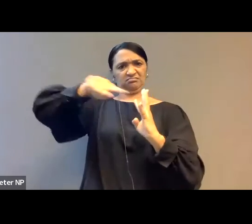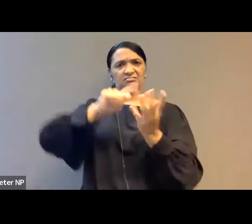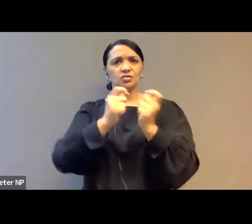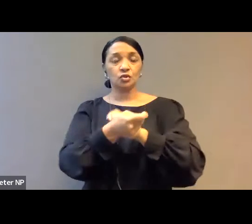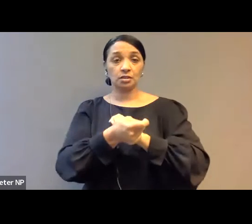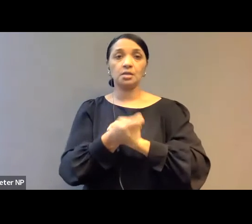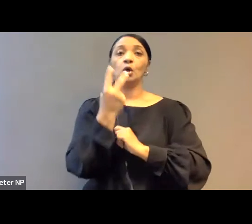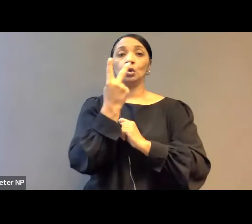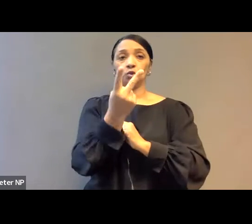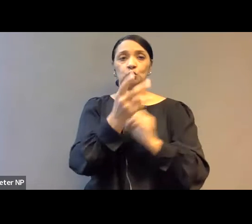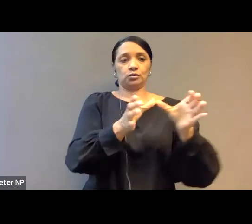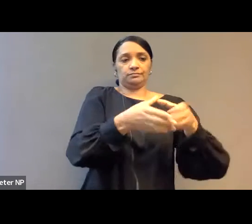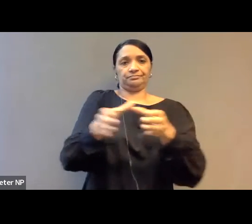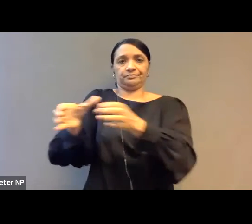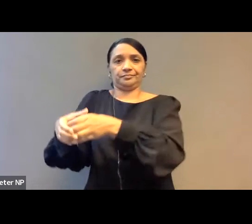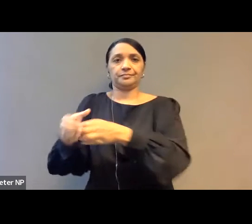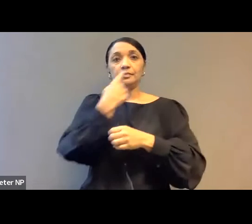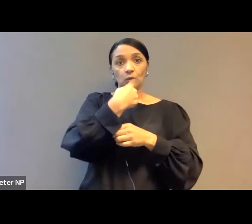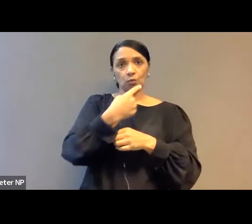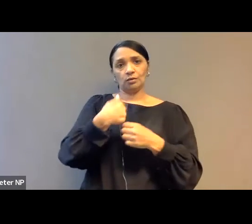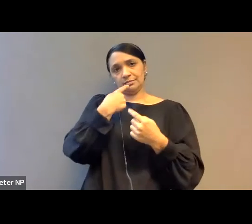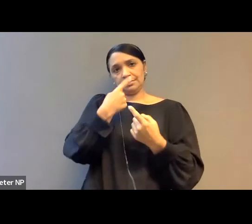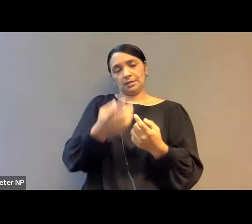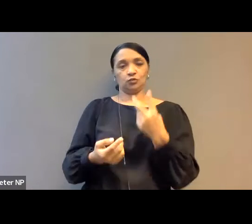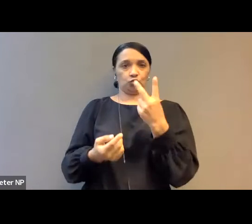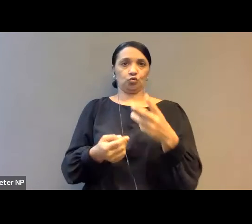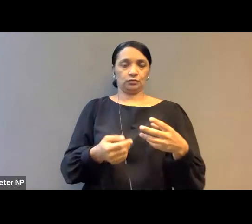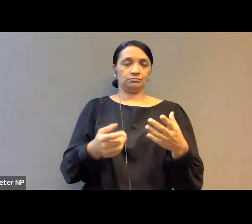There are two main key players, two legislators: